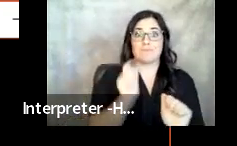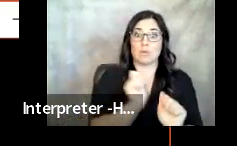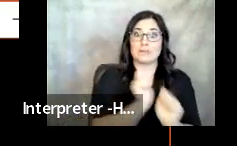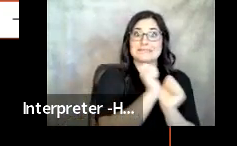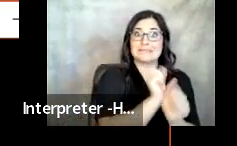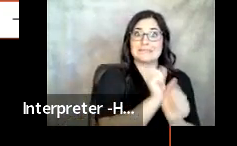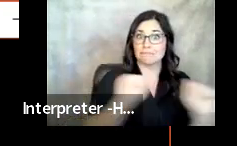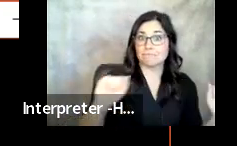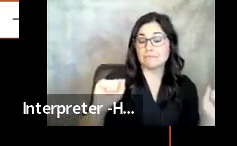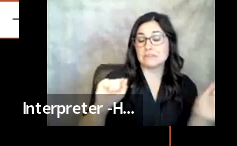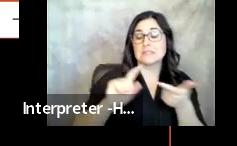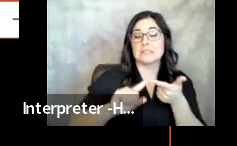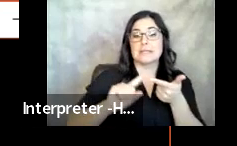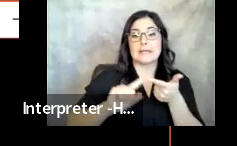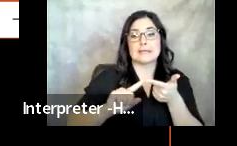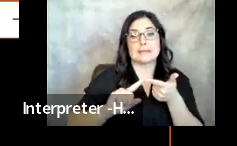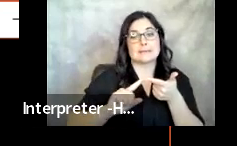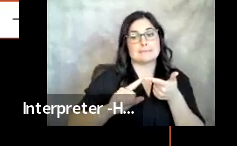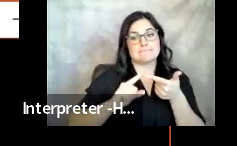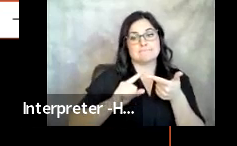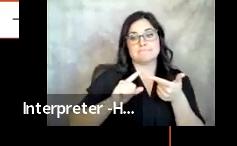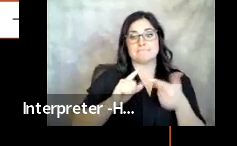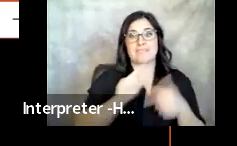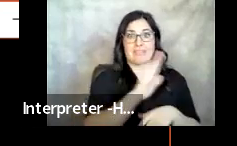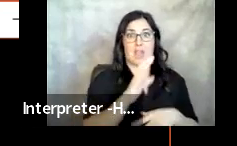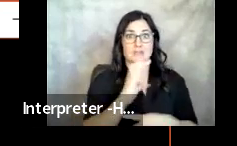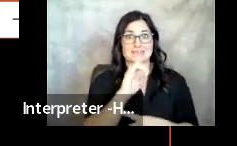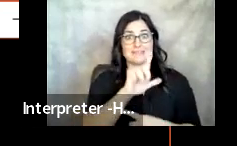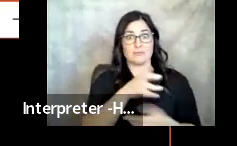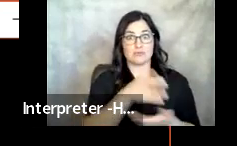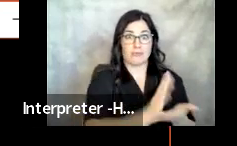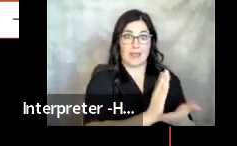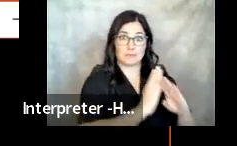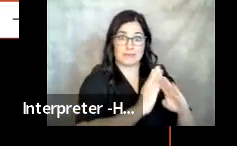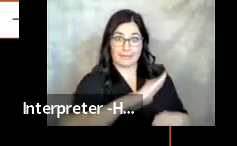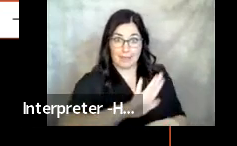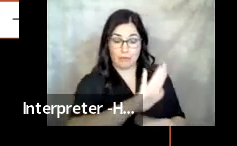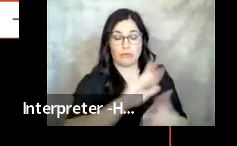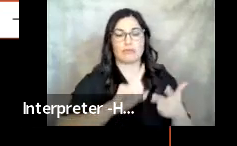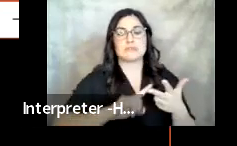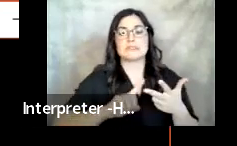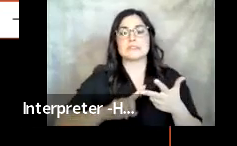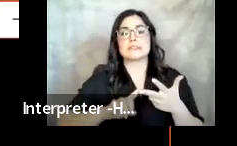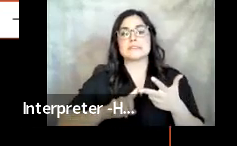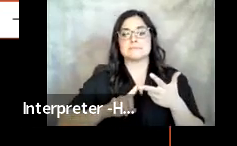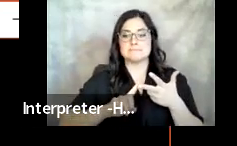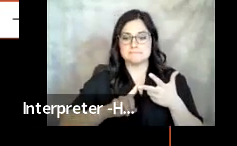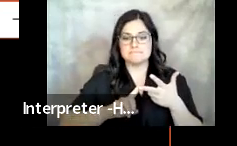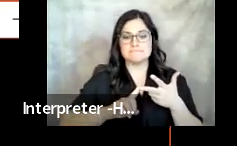The attempt. To. Protect their civil rights. The ability that. The attempt to get them the right to. Vote.